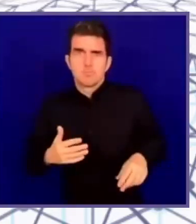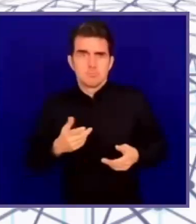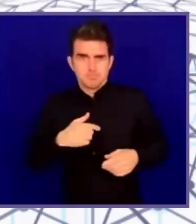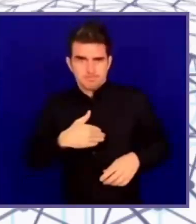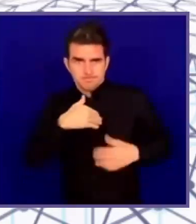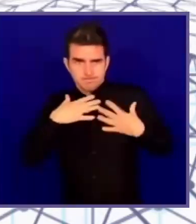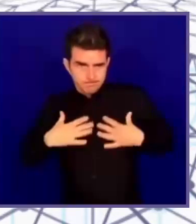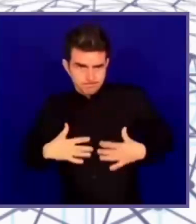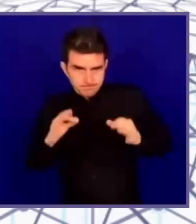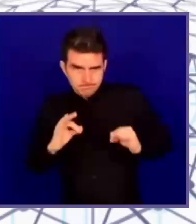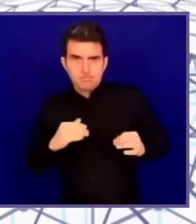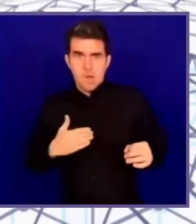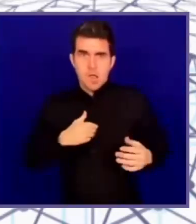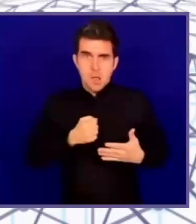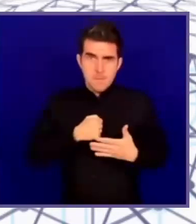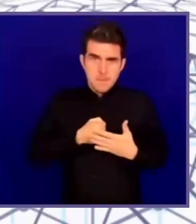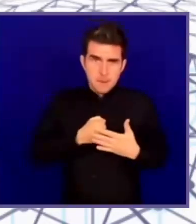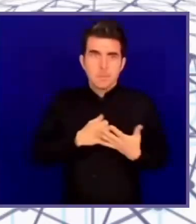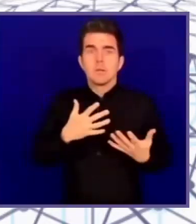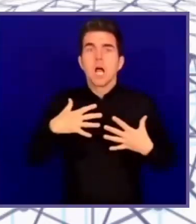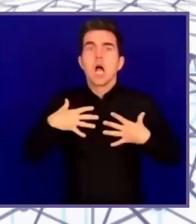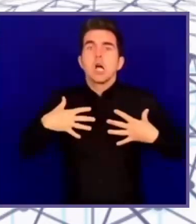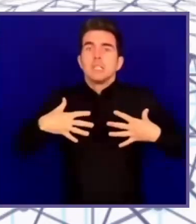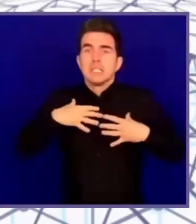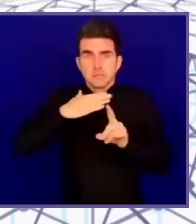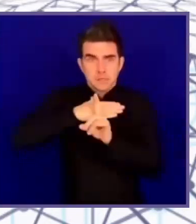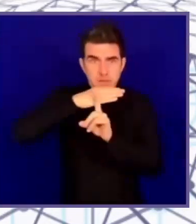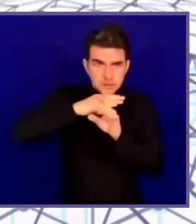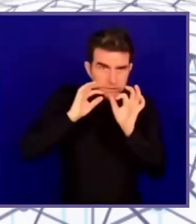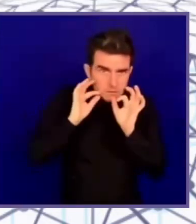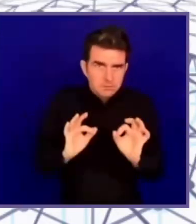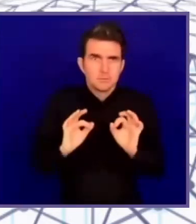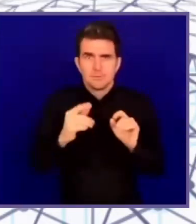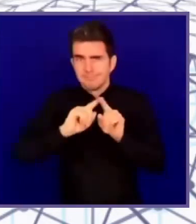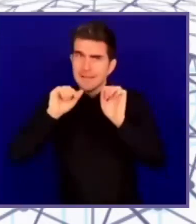Thank you so much for coming and sharing that story, which I didn't know. And the small point